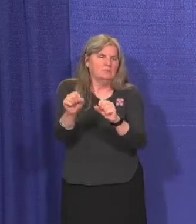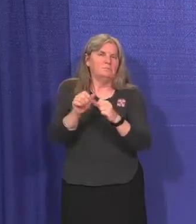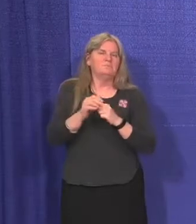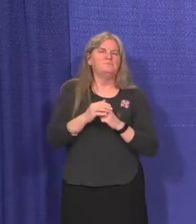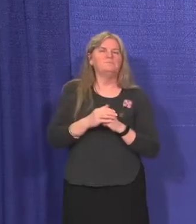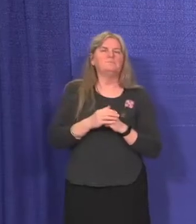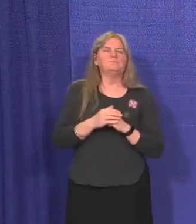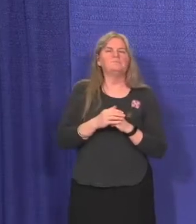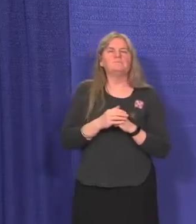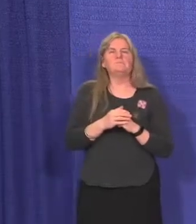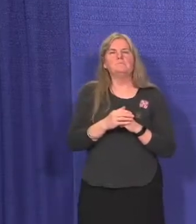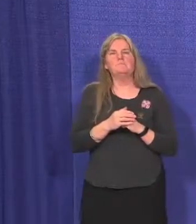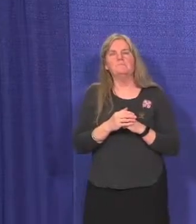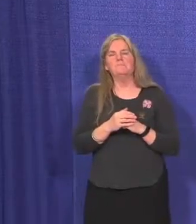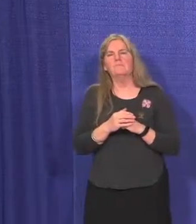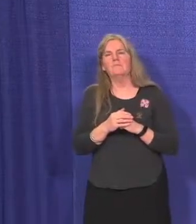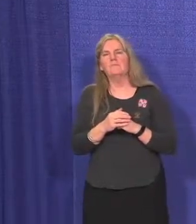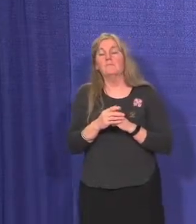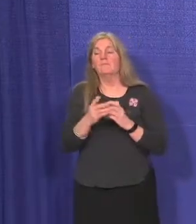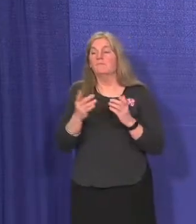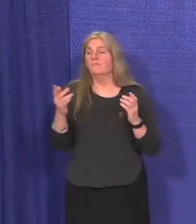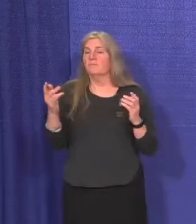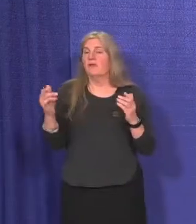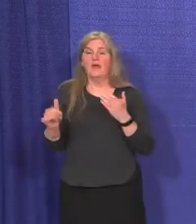and in specialized centres in